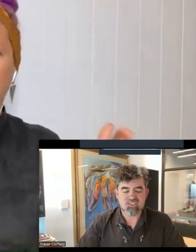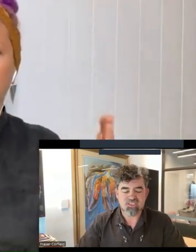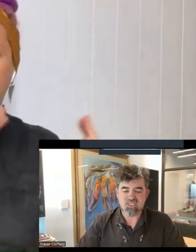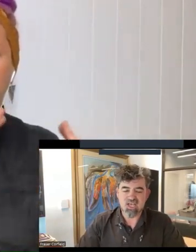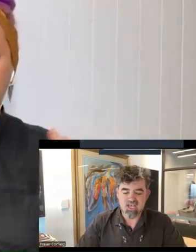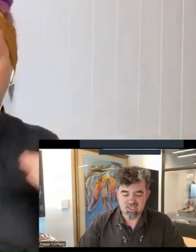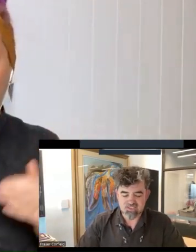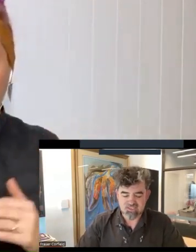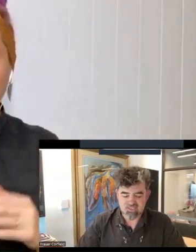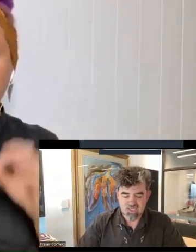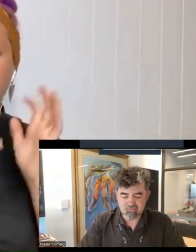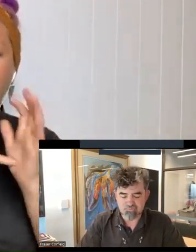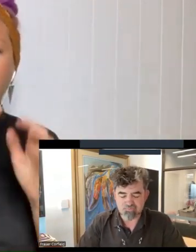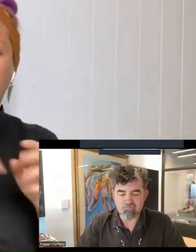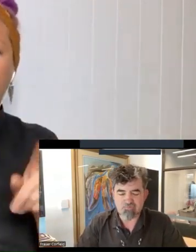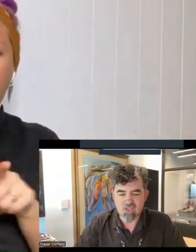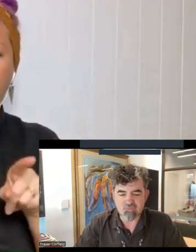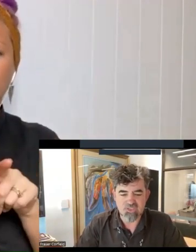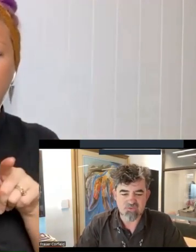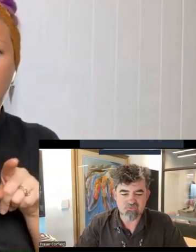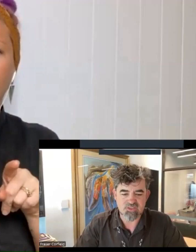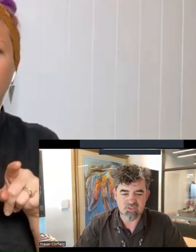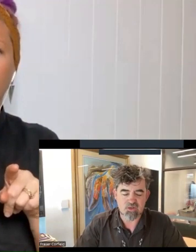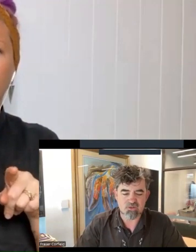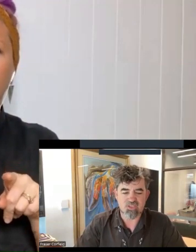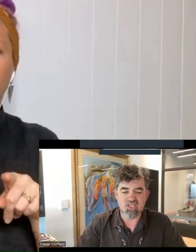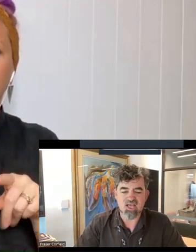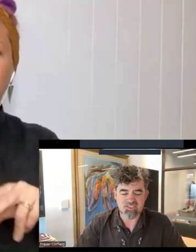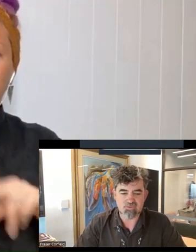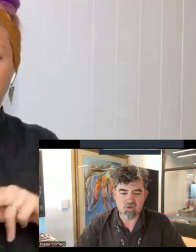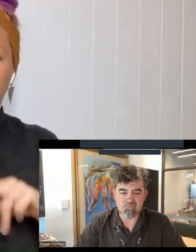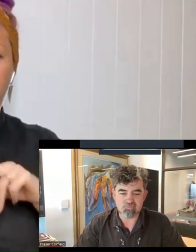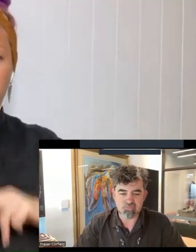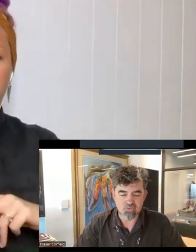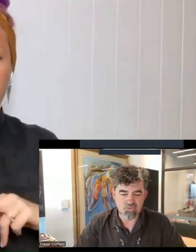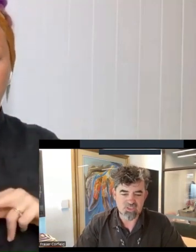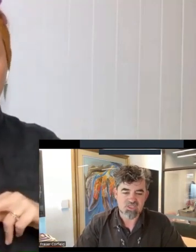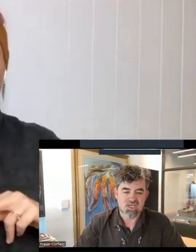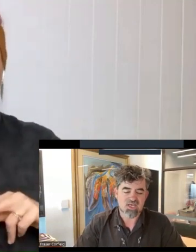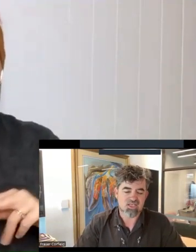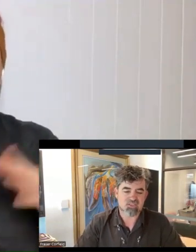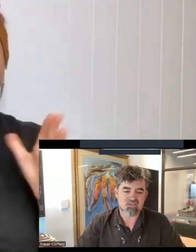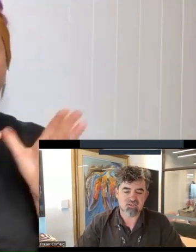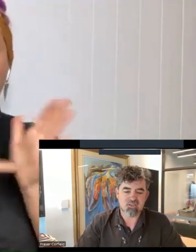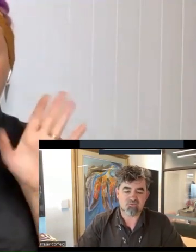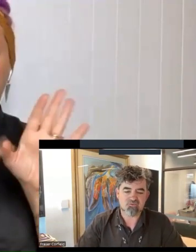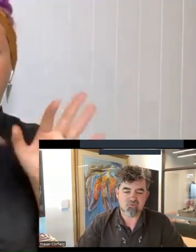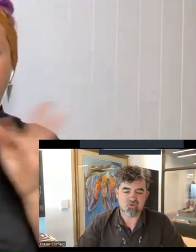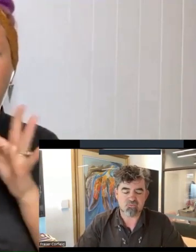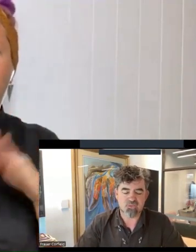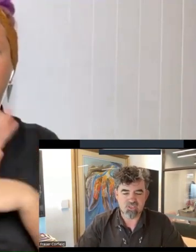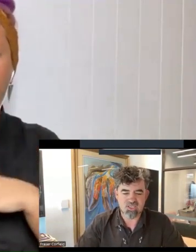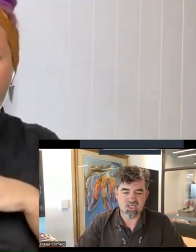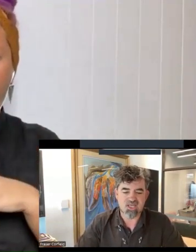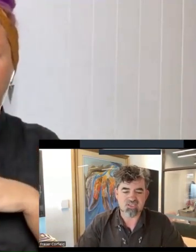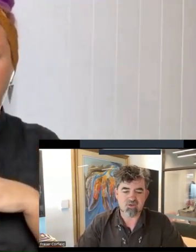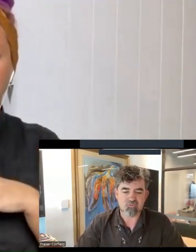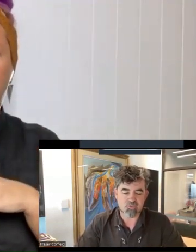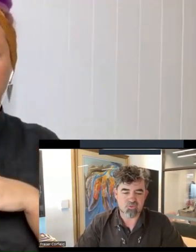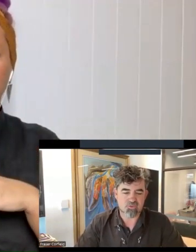sit as observers on the 80 ATYP board and learn from the ATYP